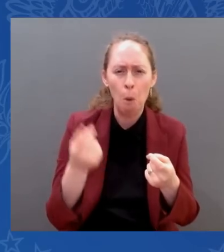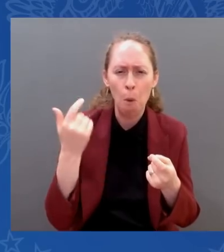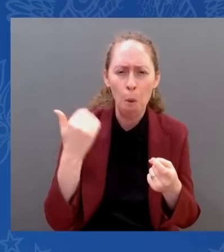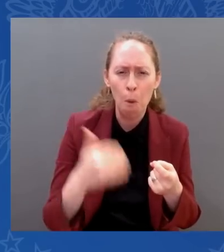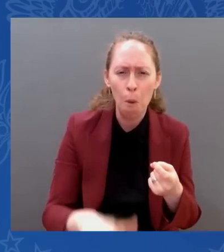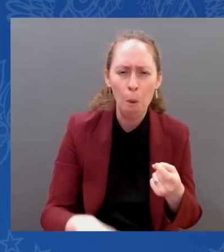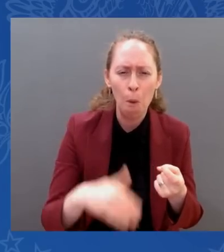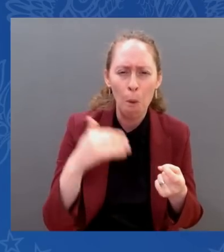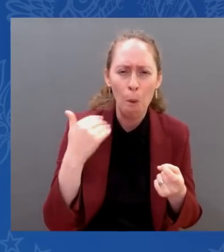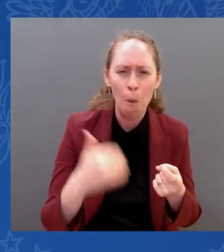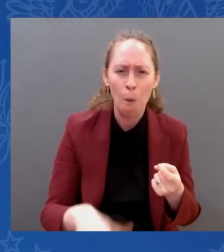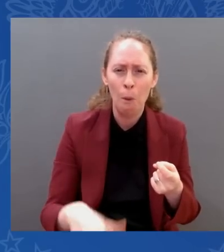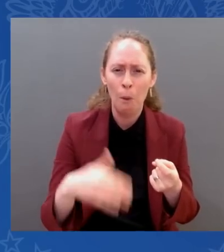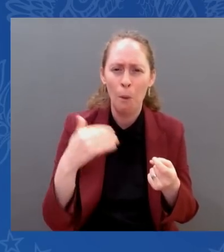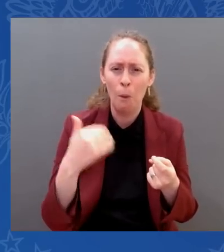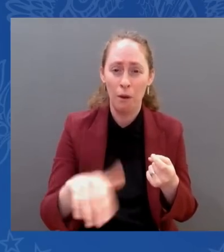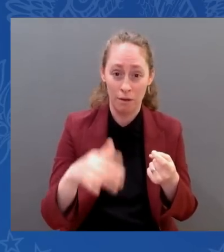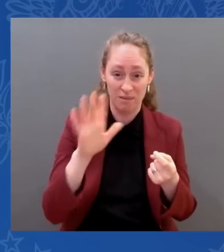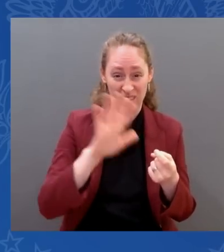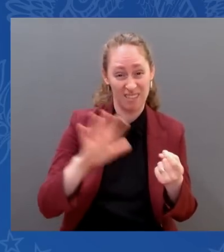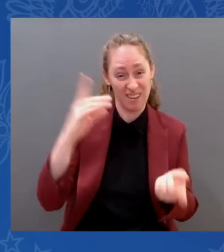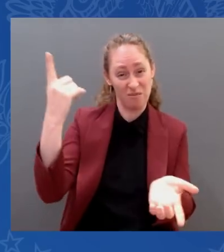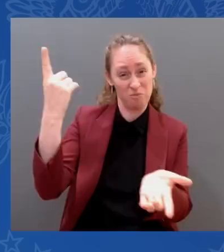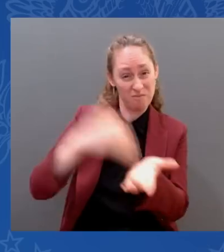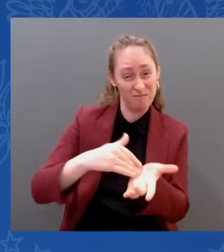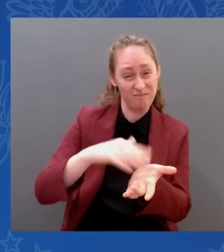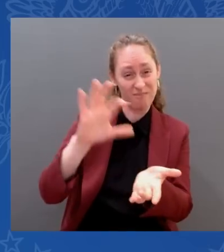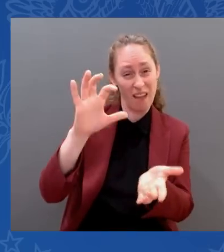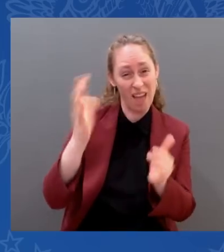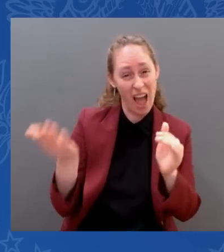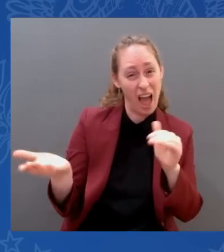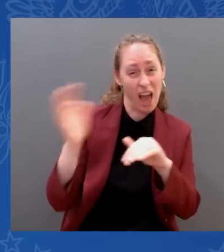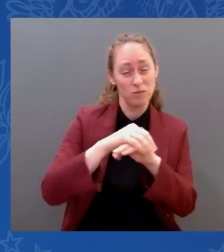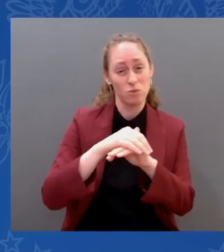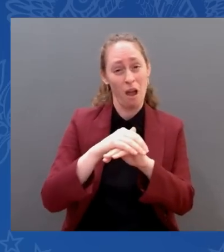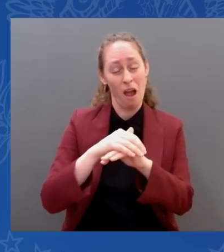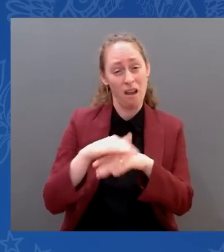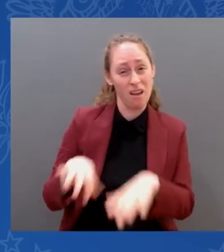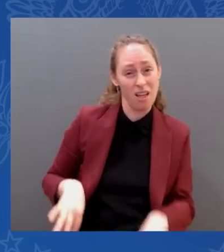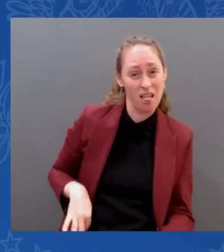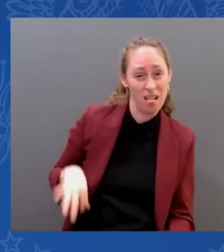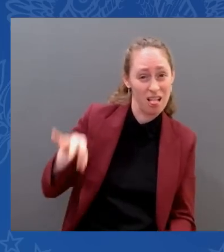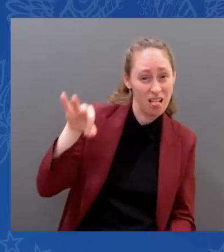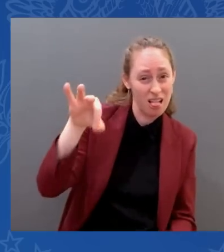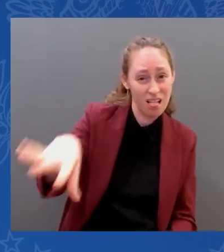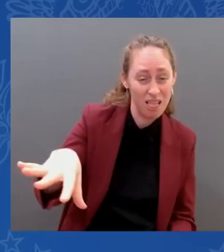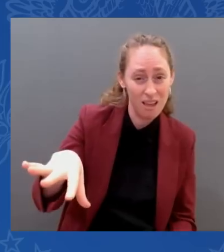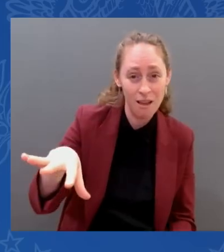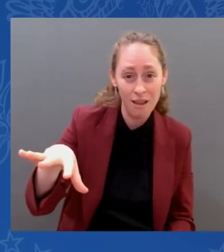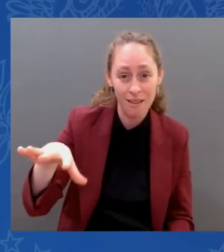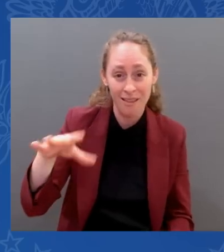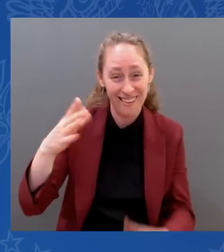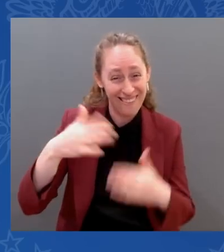while we have 54 corporations out there who didn't pay any tax for the last two years and made $40 billion.